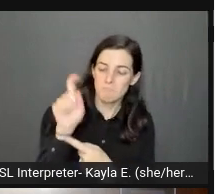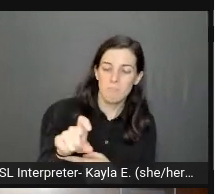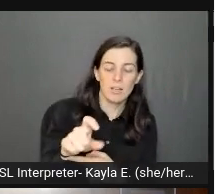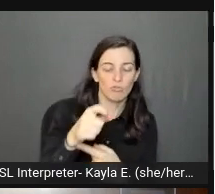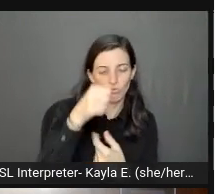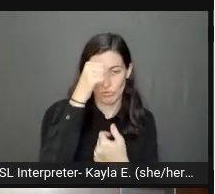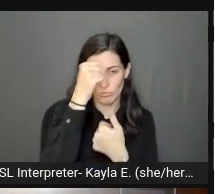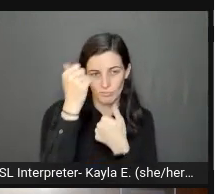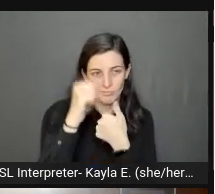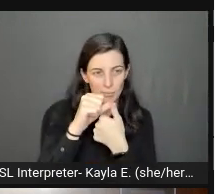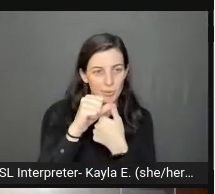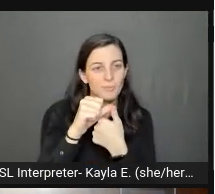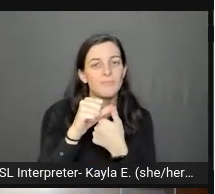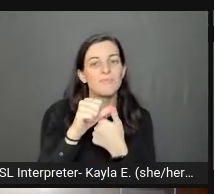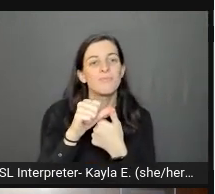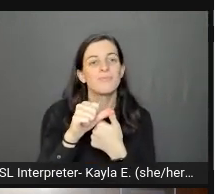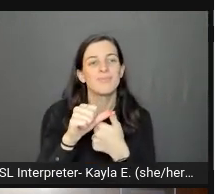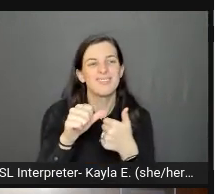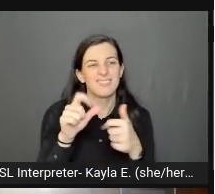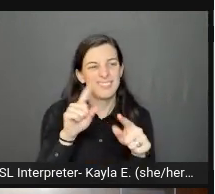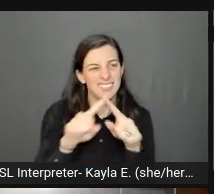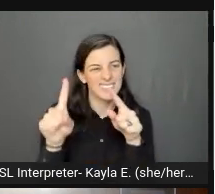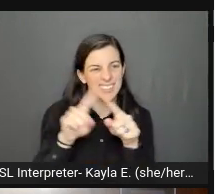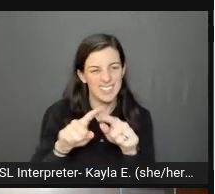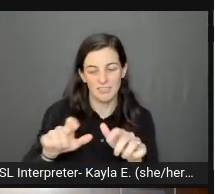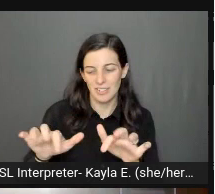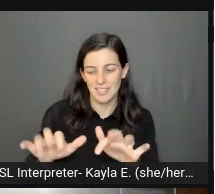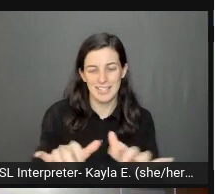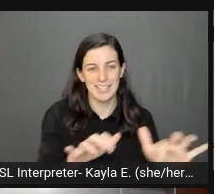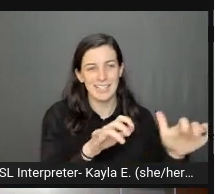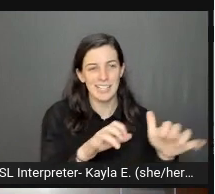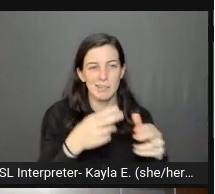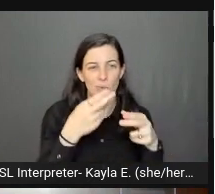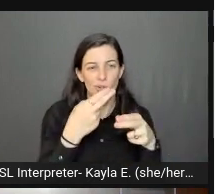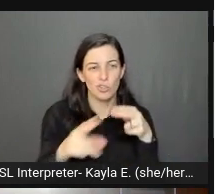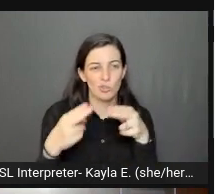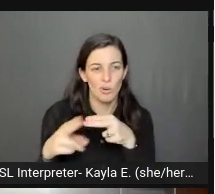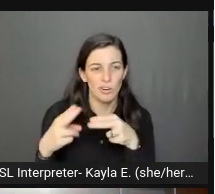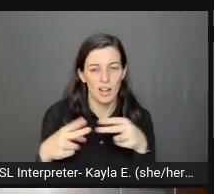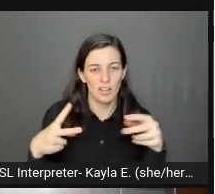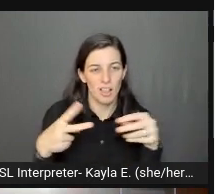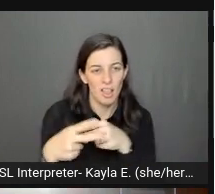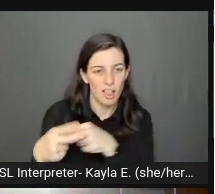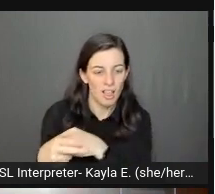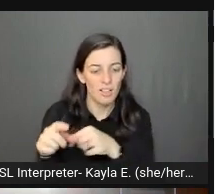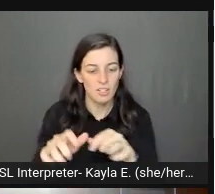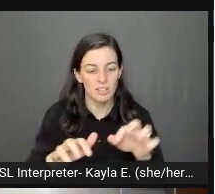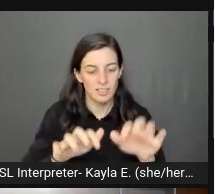many keyboard shortcuts that are associated with screen reader only.